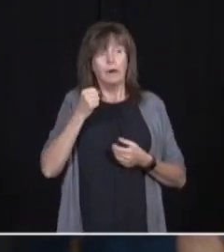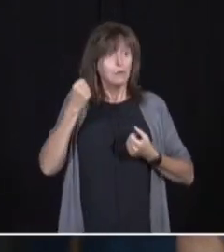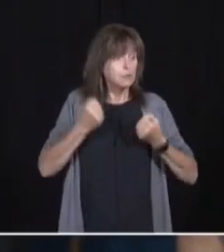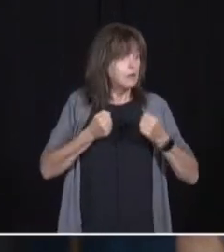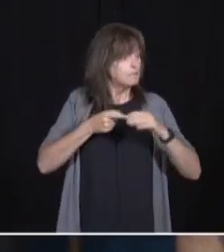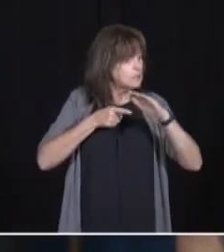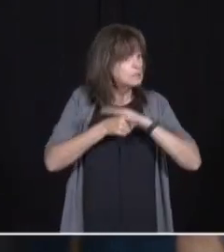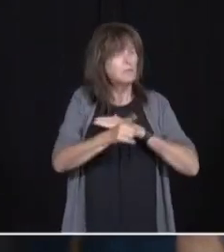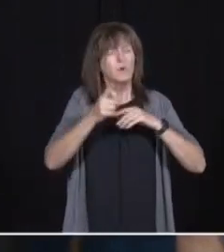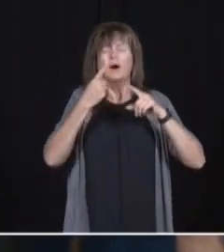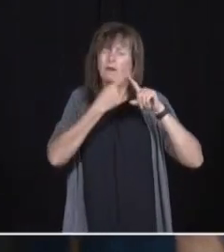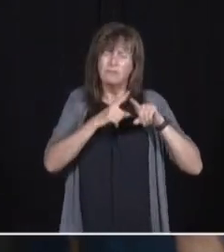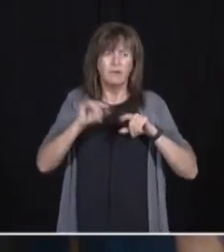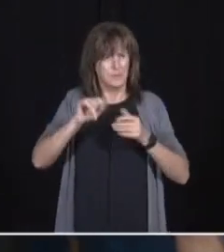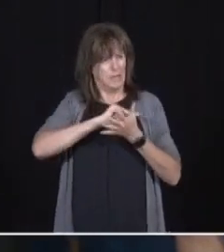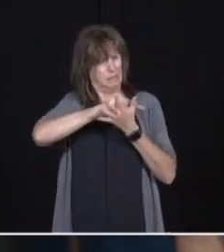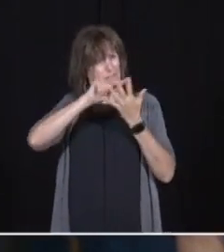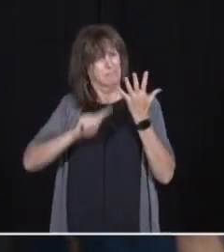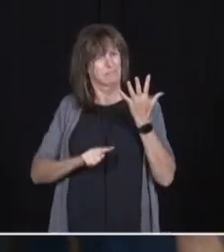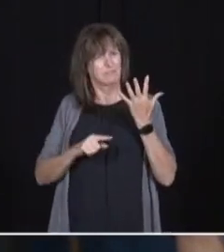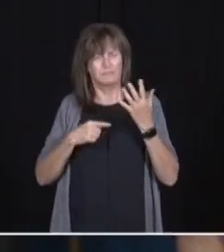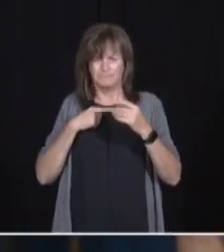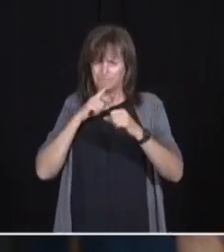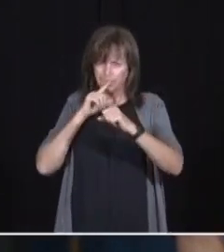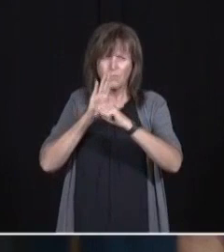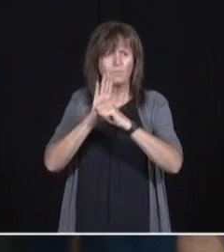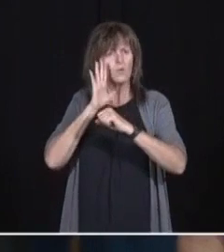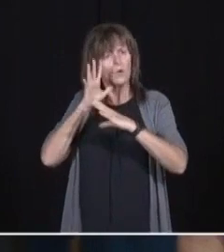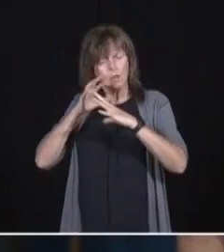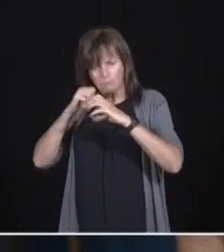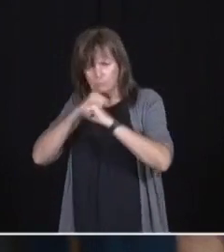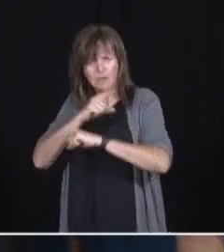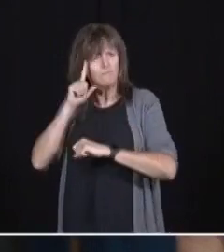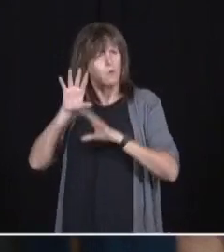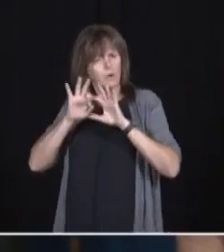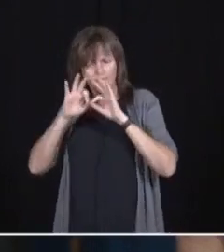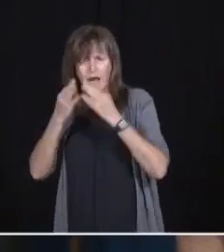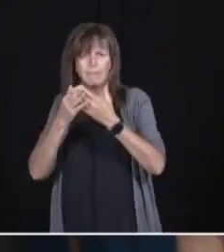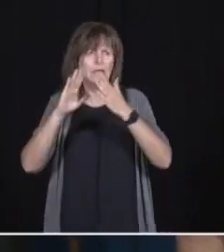I made a commitment that I would fight for the municipalities. I would fight for transit systems.